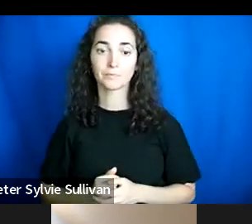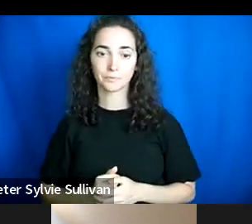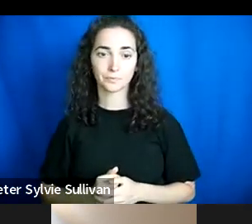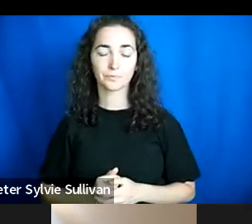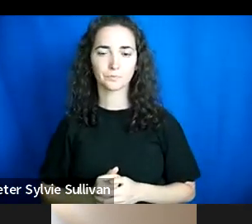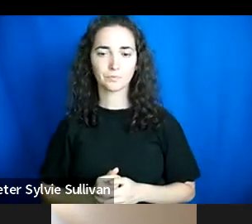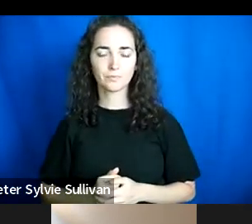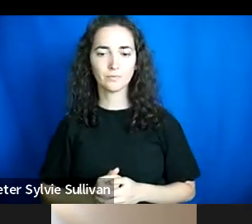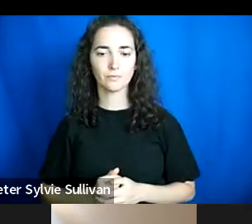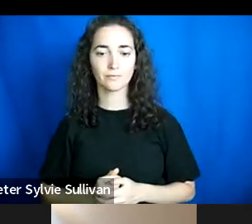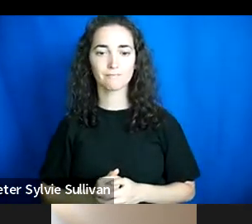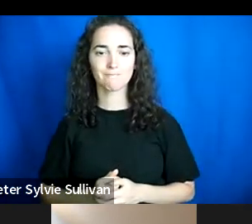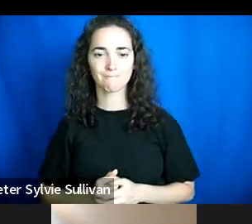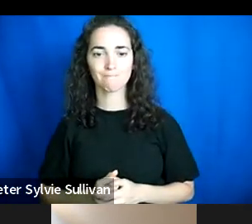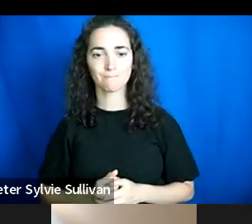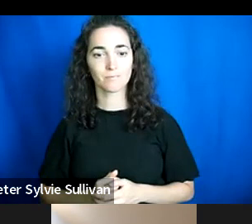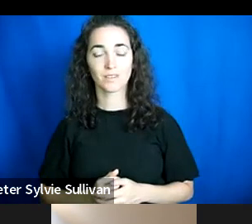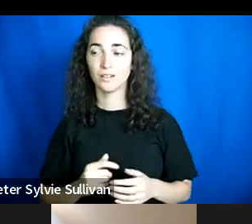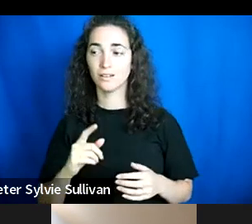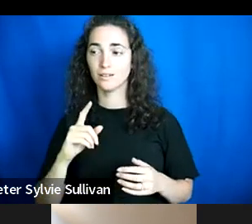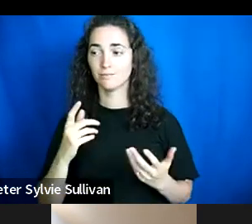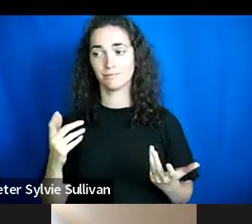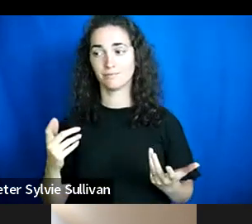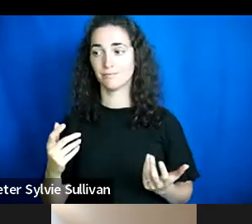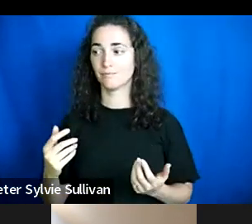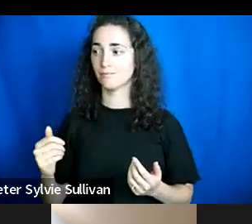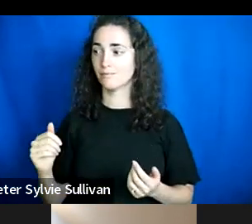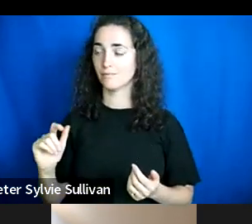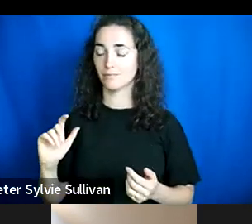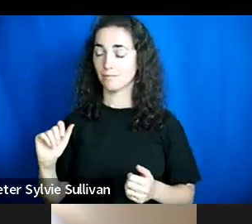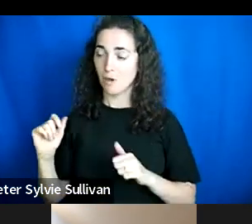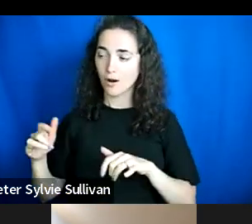it's kind of like I said it works both ways. you know we're all connected by love for our child.